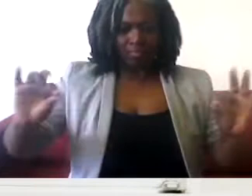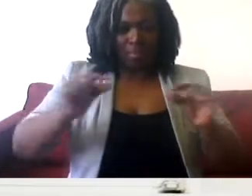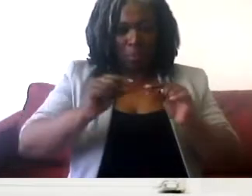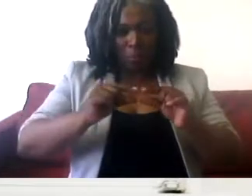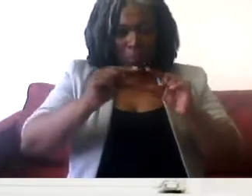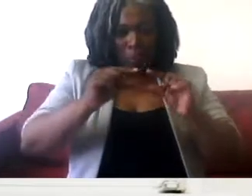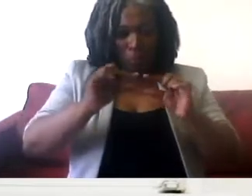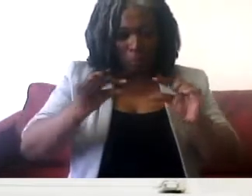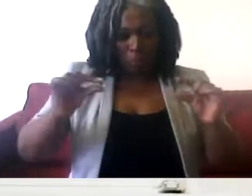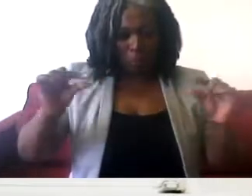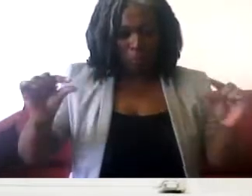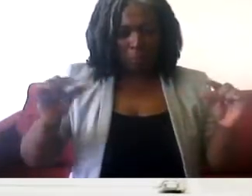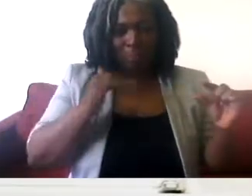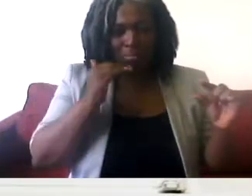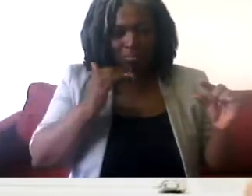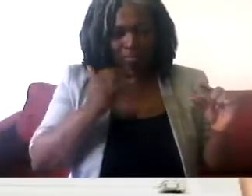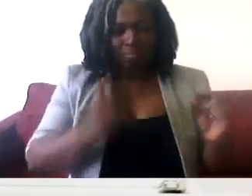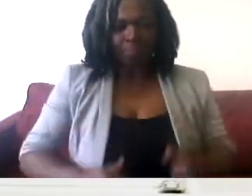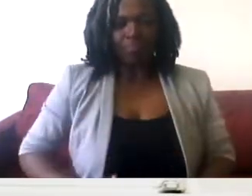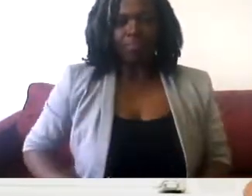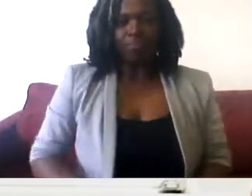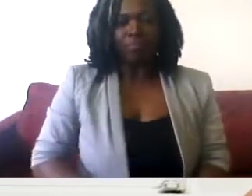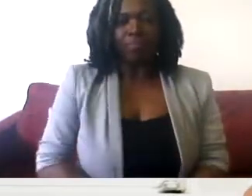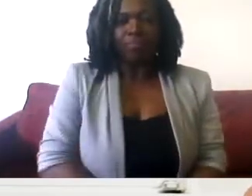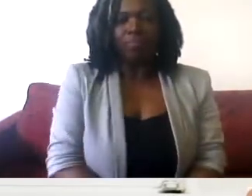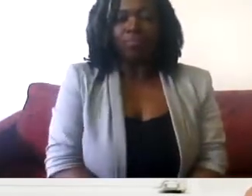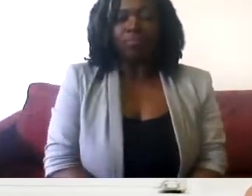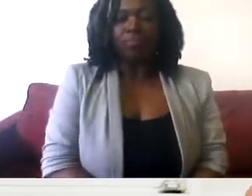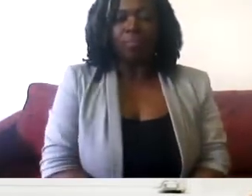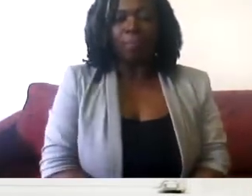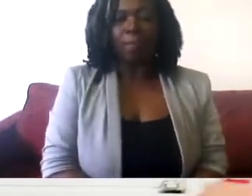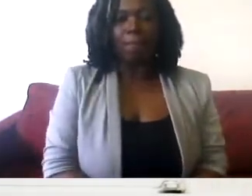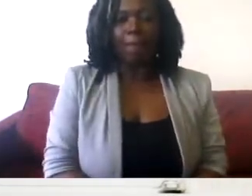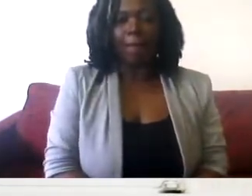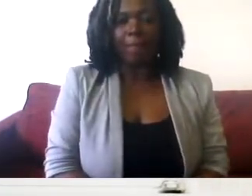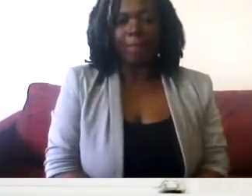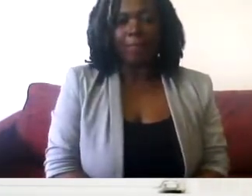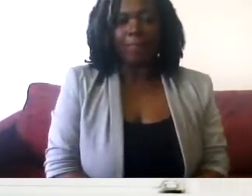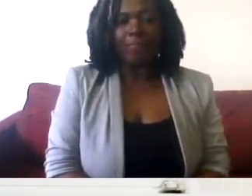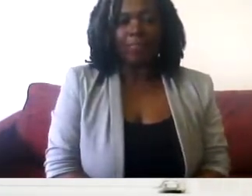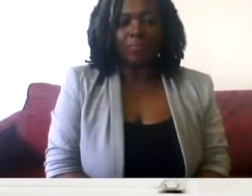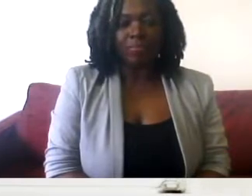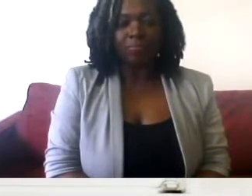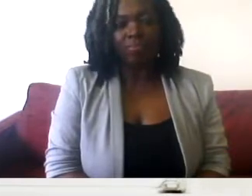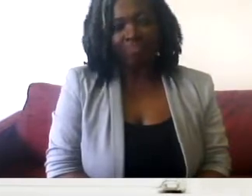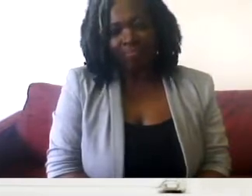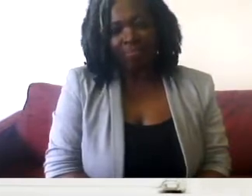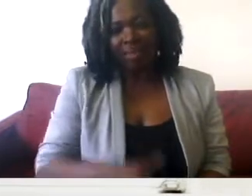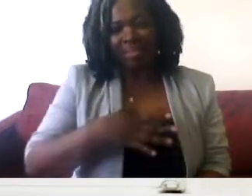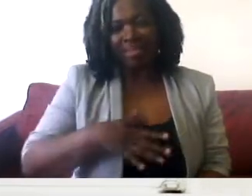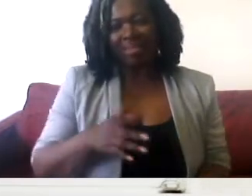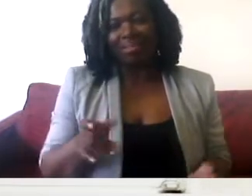various times in order to get this type